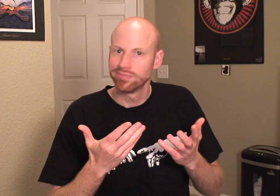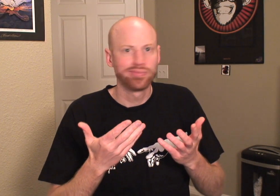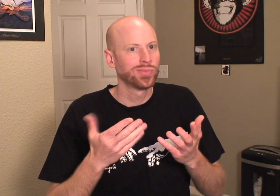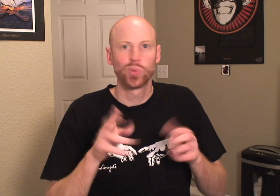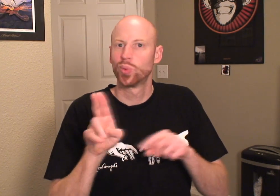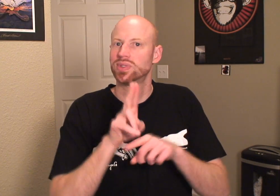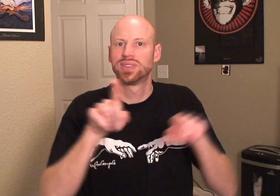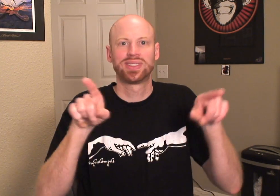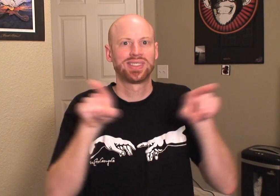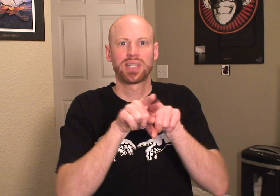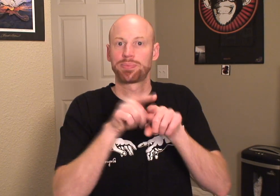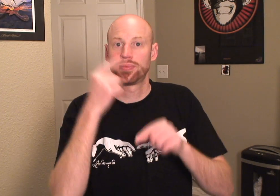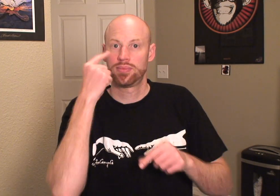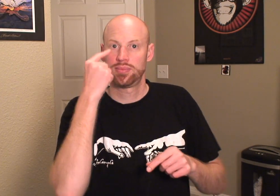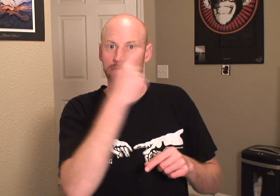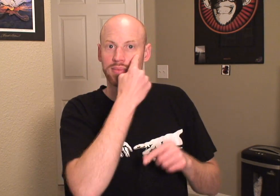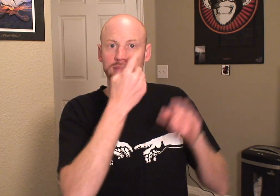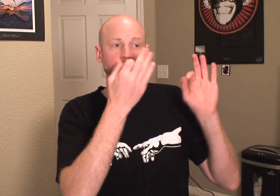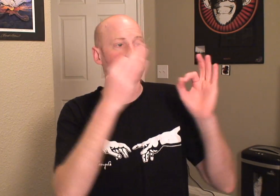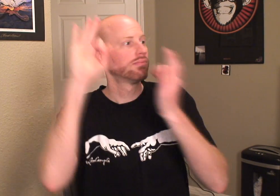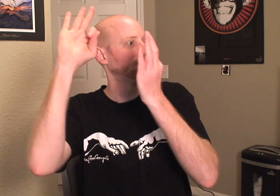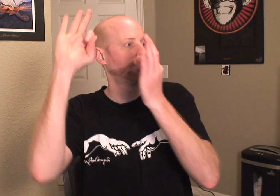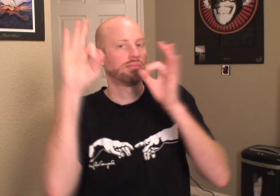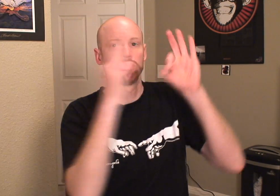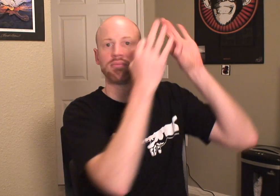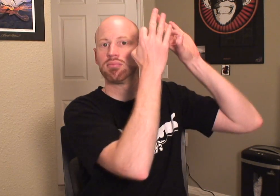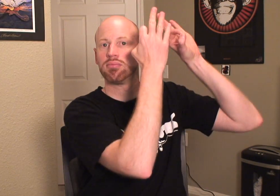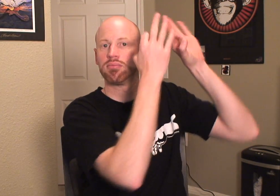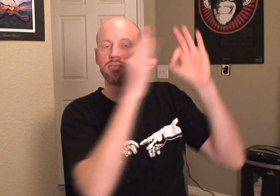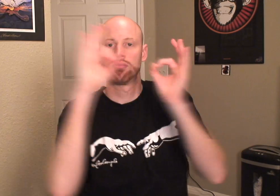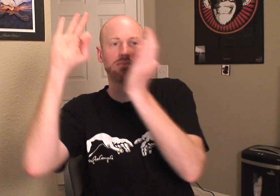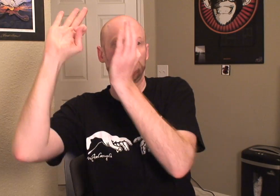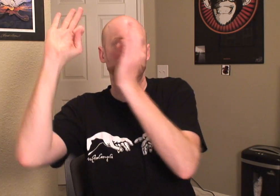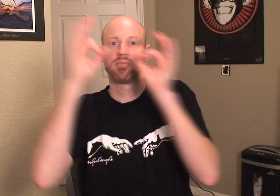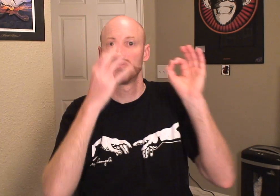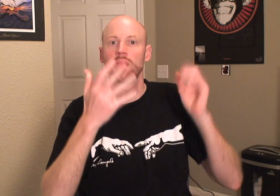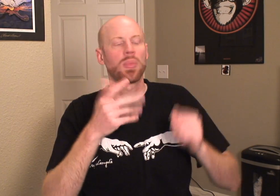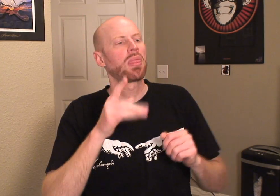As mentioned earlier, eyegaze can be utilized.